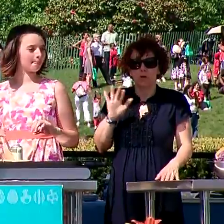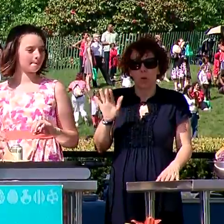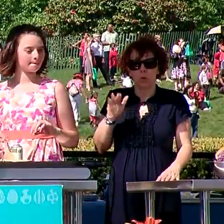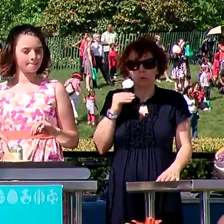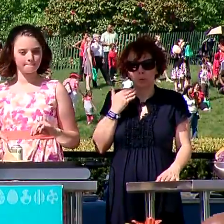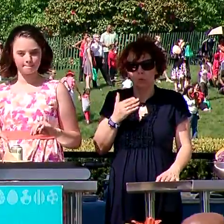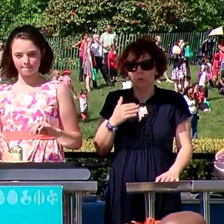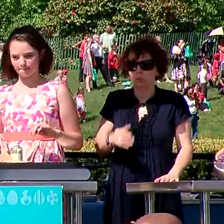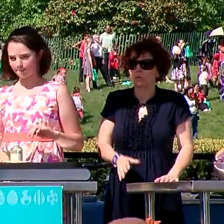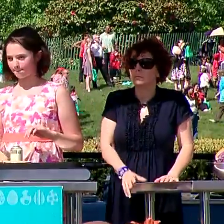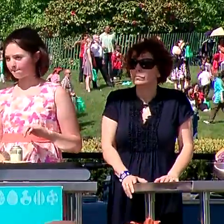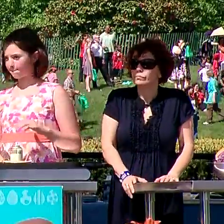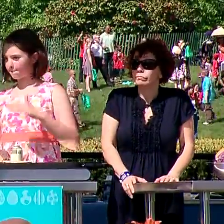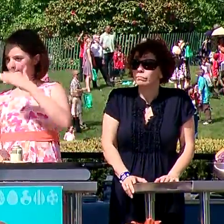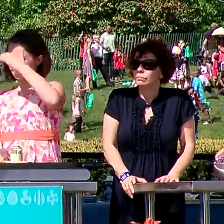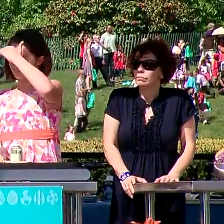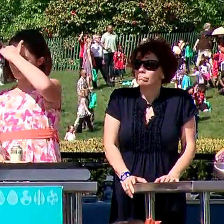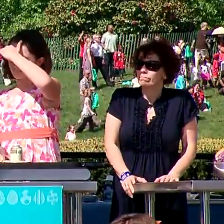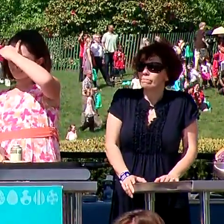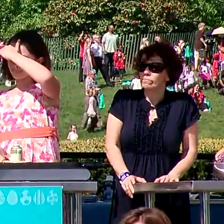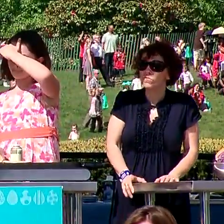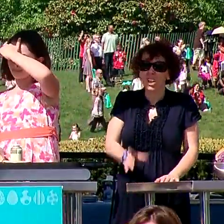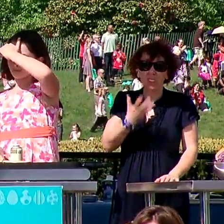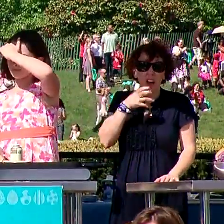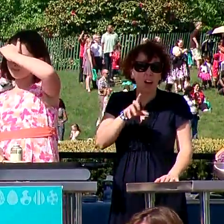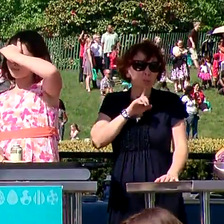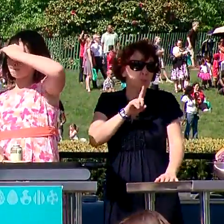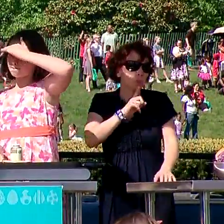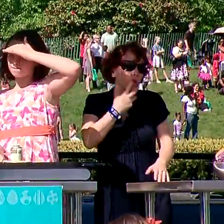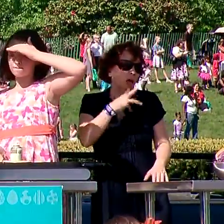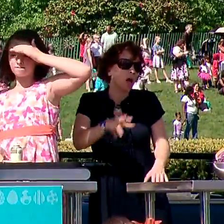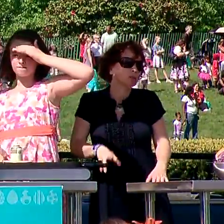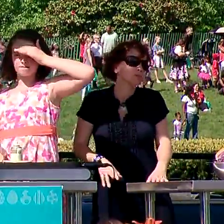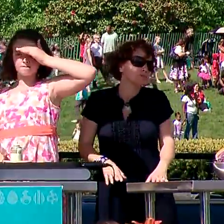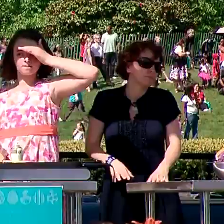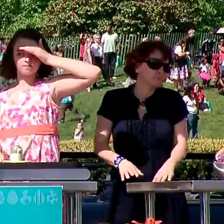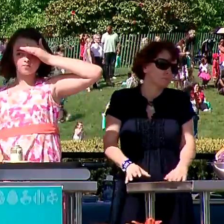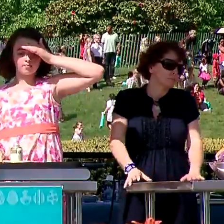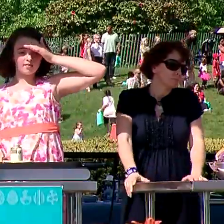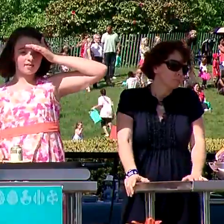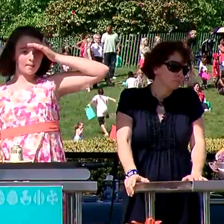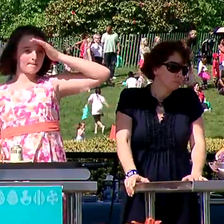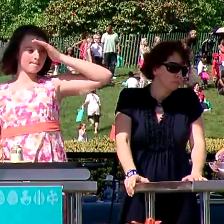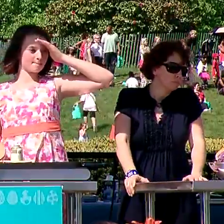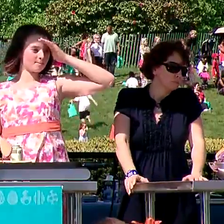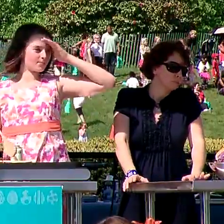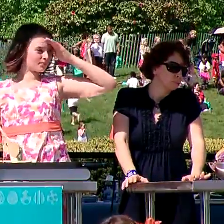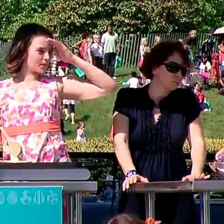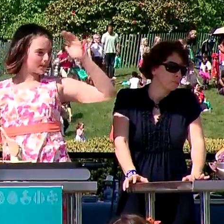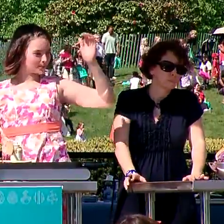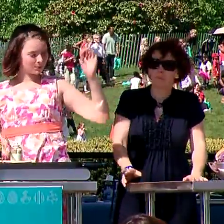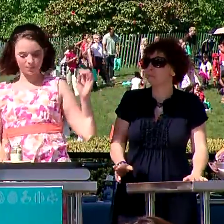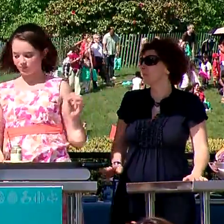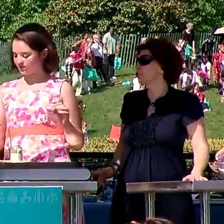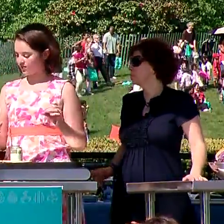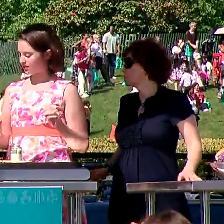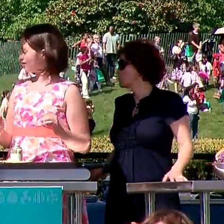So you need some -- it's hot, it's really hot. Isabelle, do you want to taste -- do you want to taste your